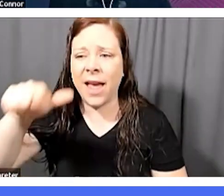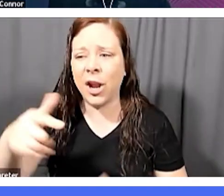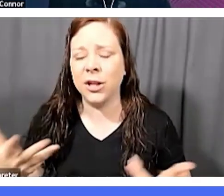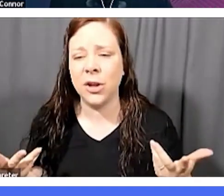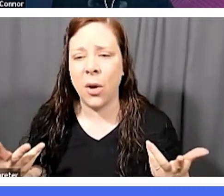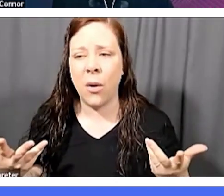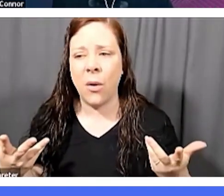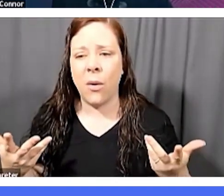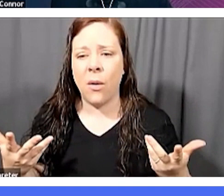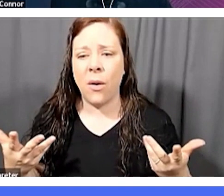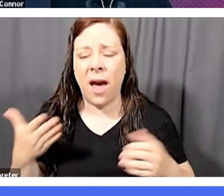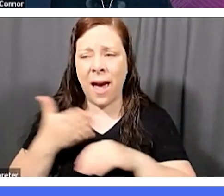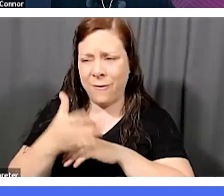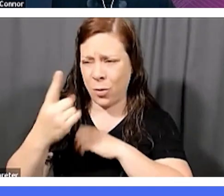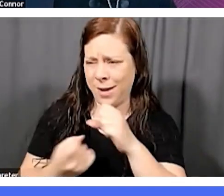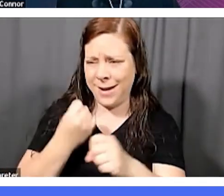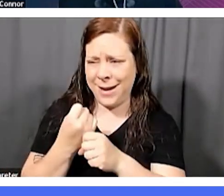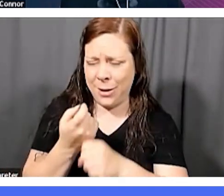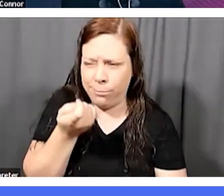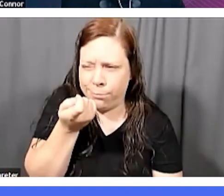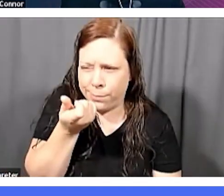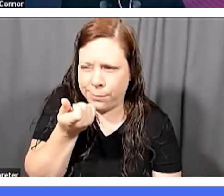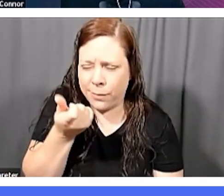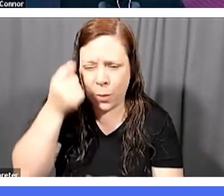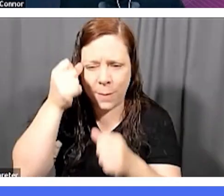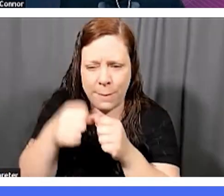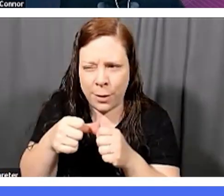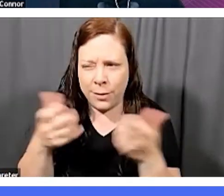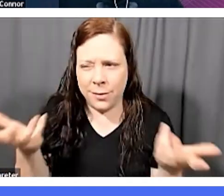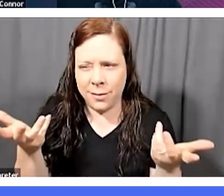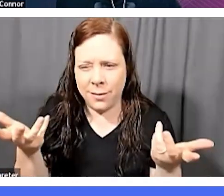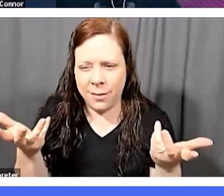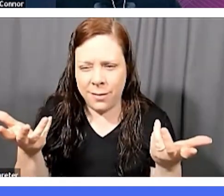is remembered after a year. Says maybe why maybe HR people are right,